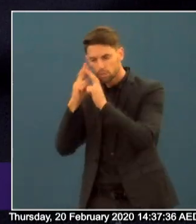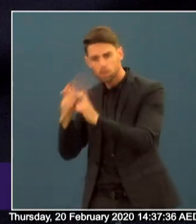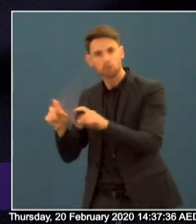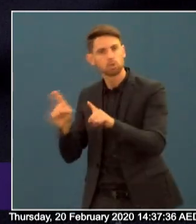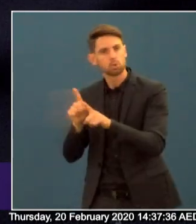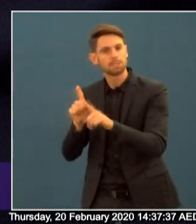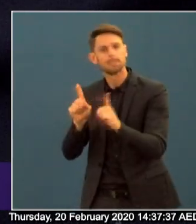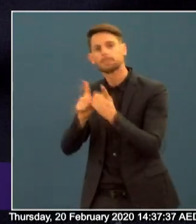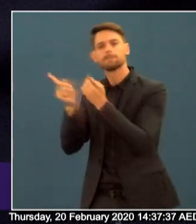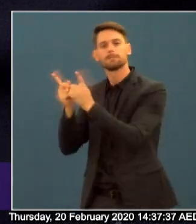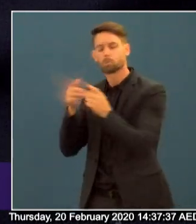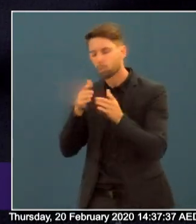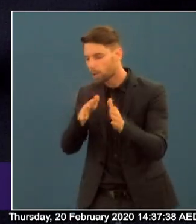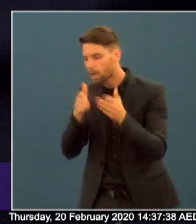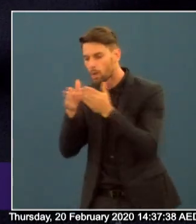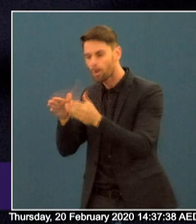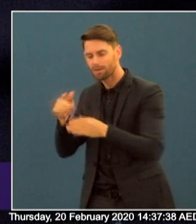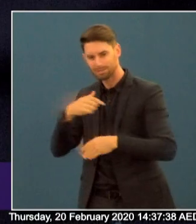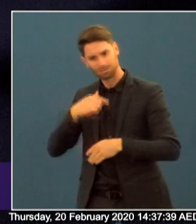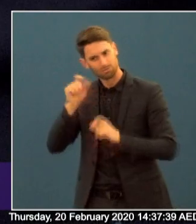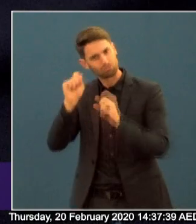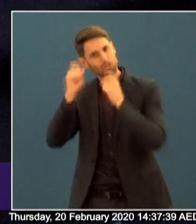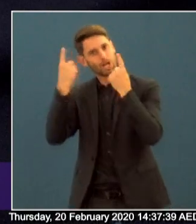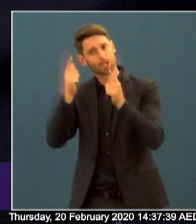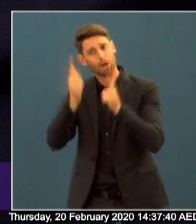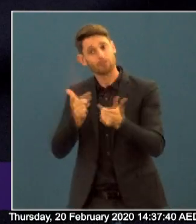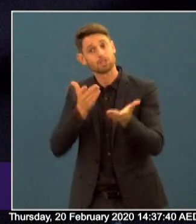inclusive research practices, I see the gaps in services and policies and